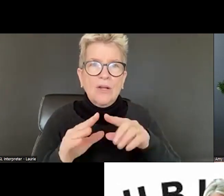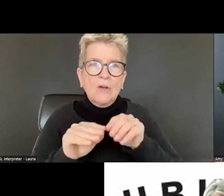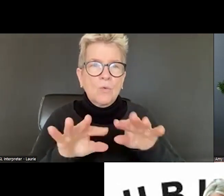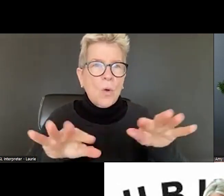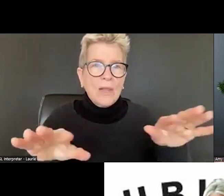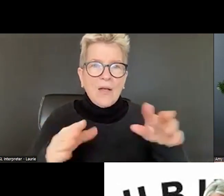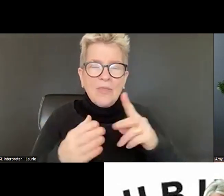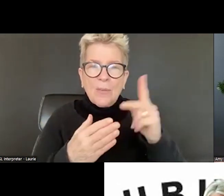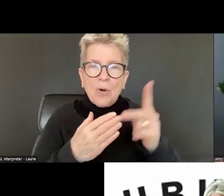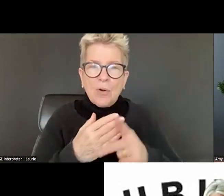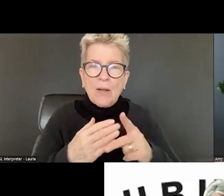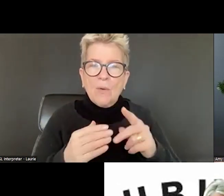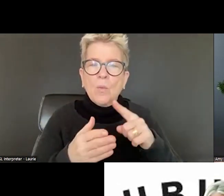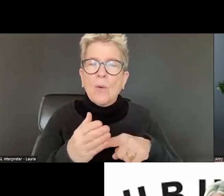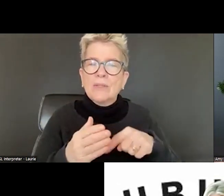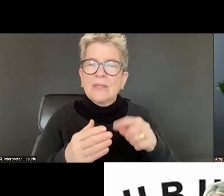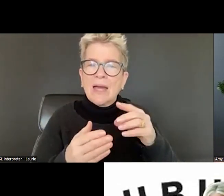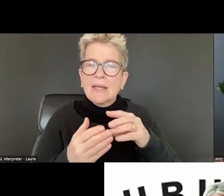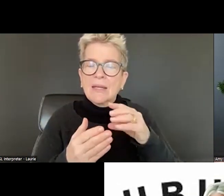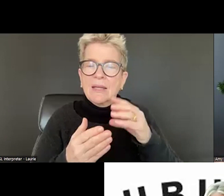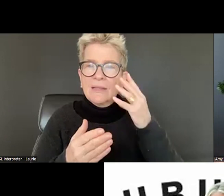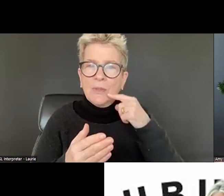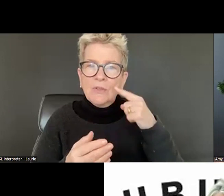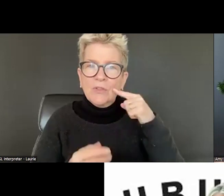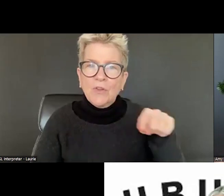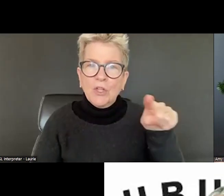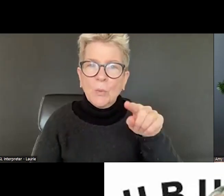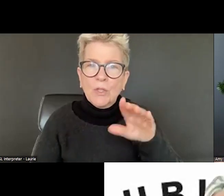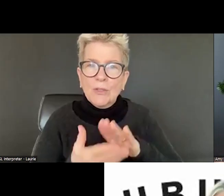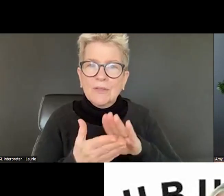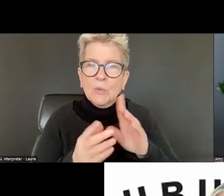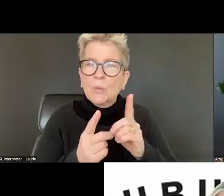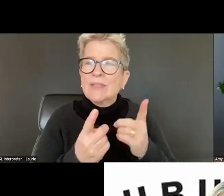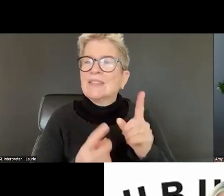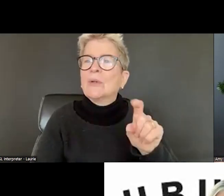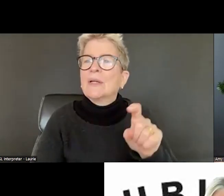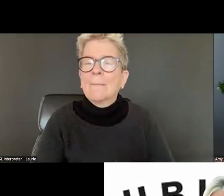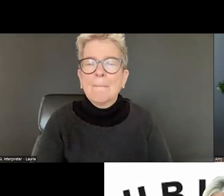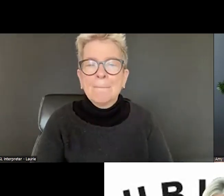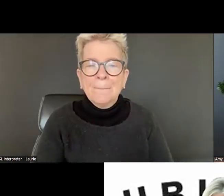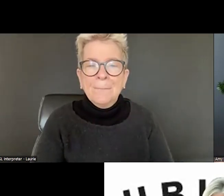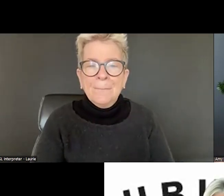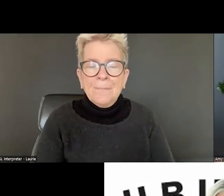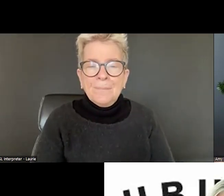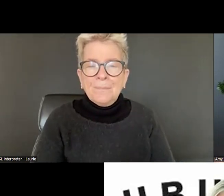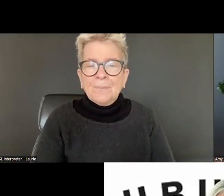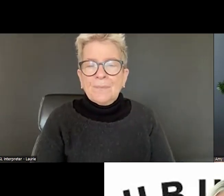experience for for you and for your District we've had um fall winter spring training series for a